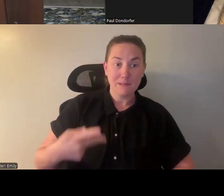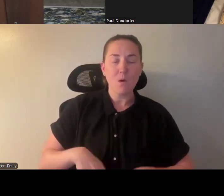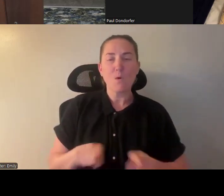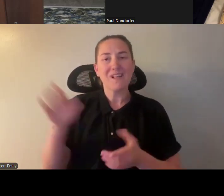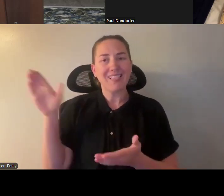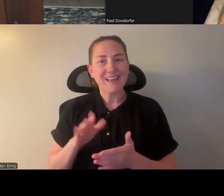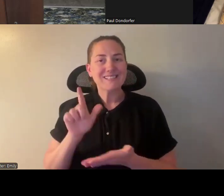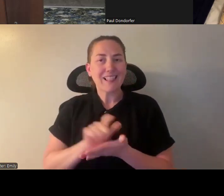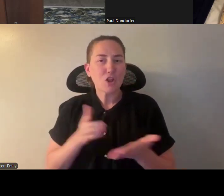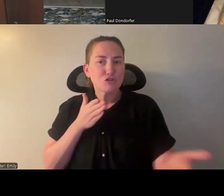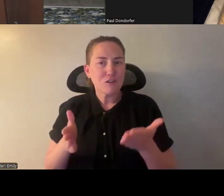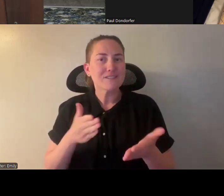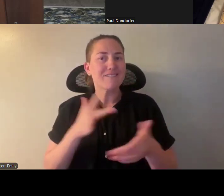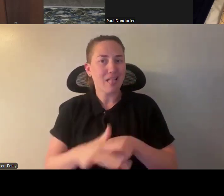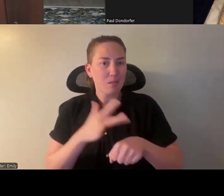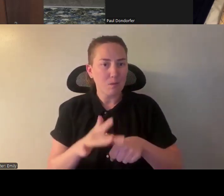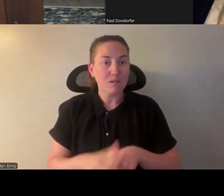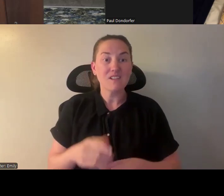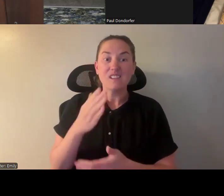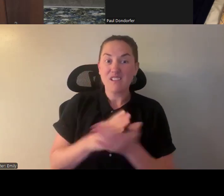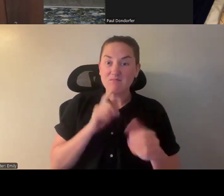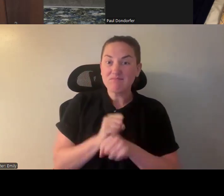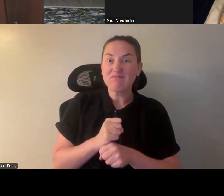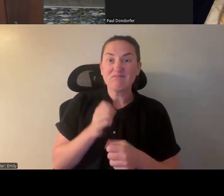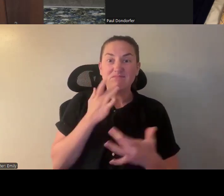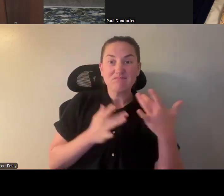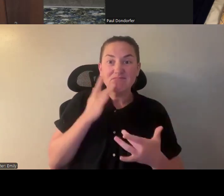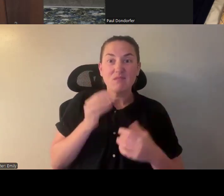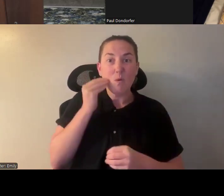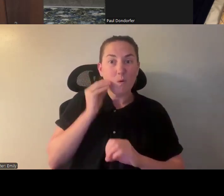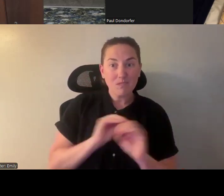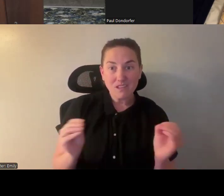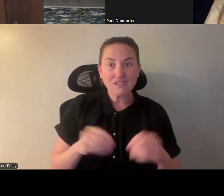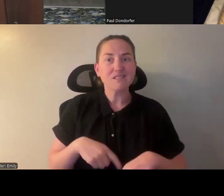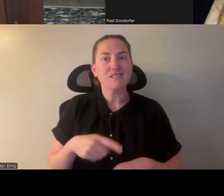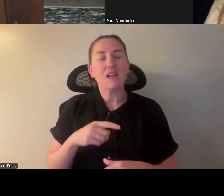vulnerable to abuse separation and homelessness And we cannot meet this crisis alone Again we